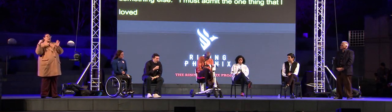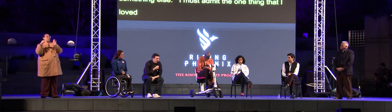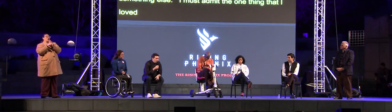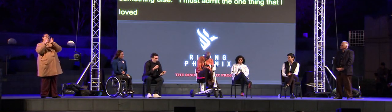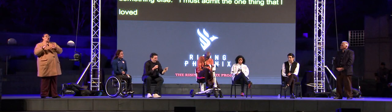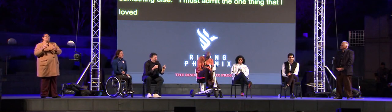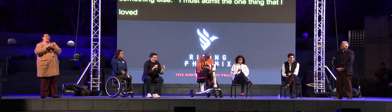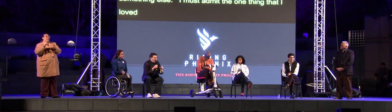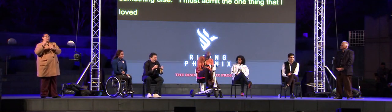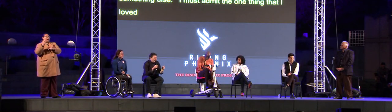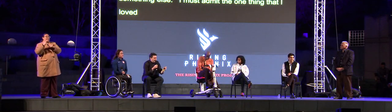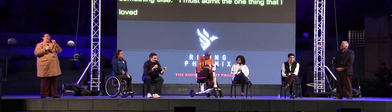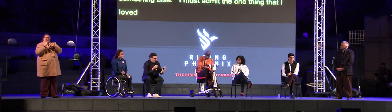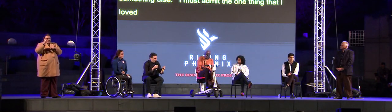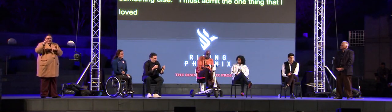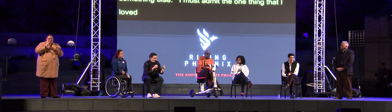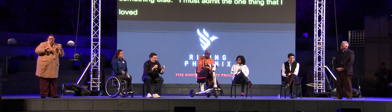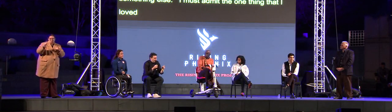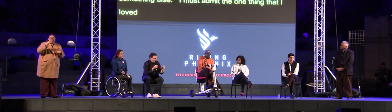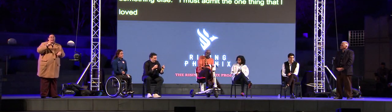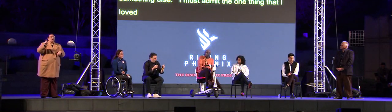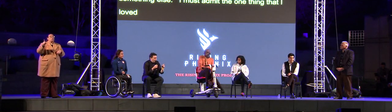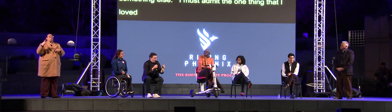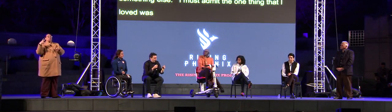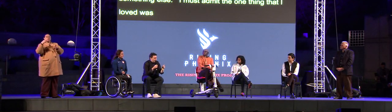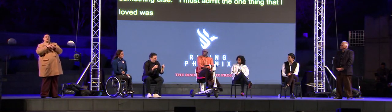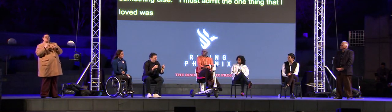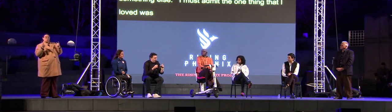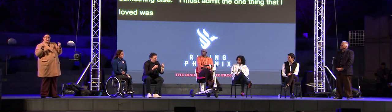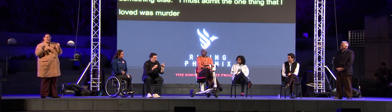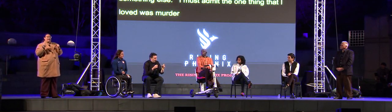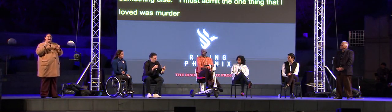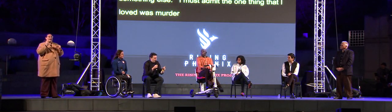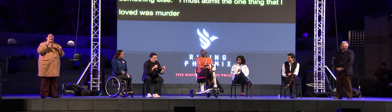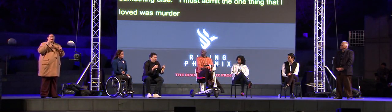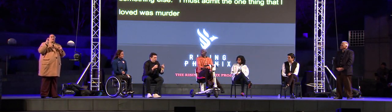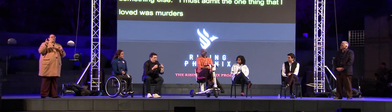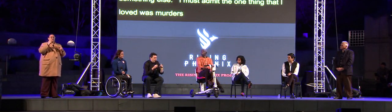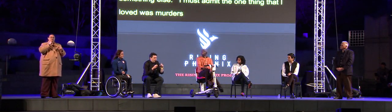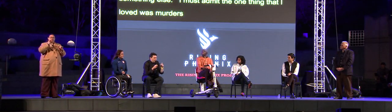because what that had in it was something really remarkable.